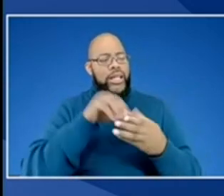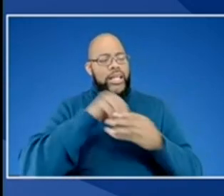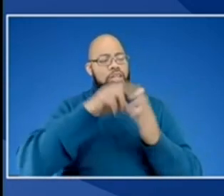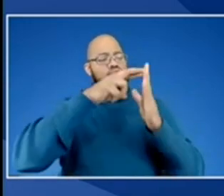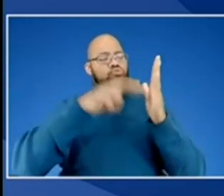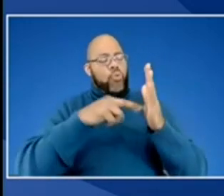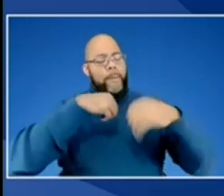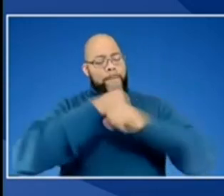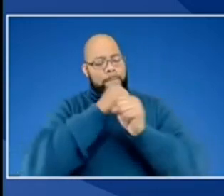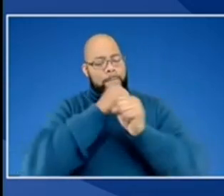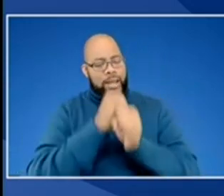Thank you for your time.